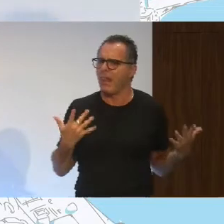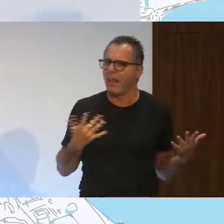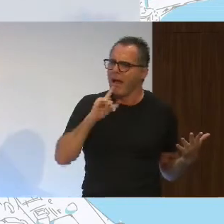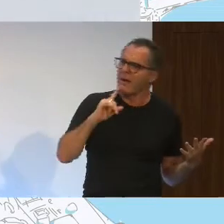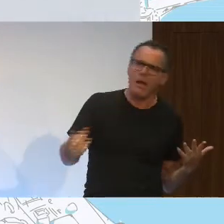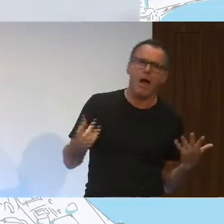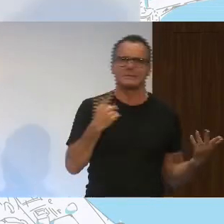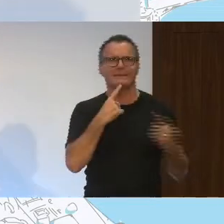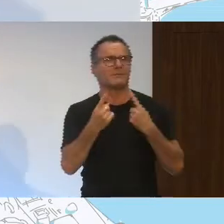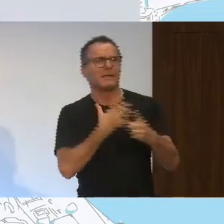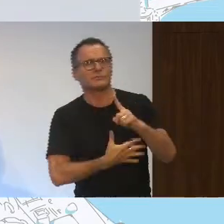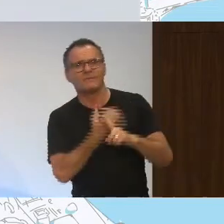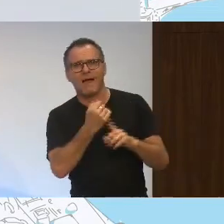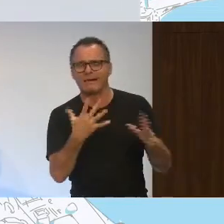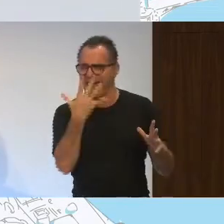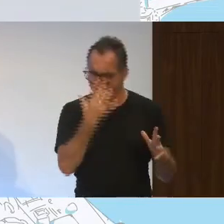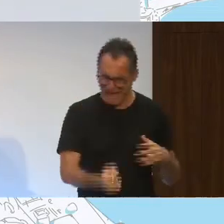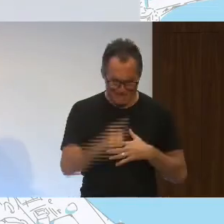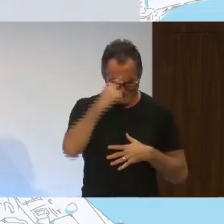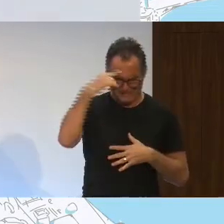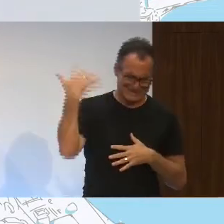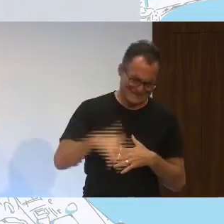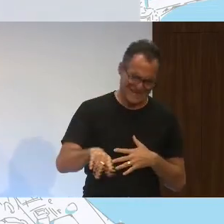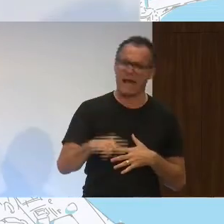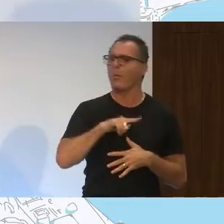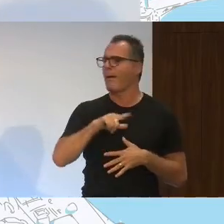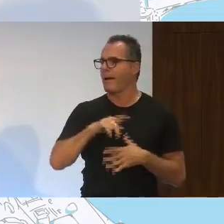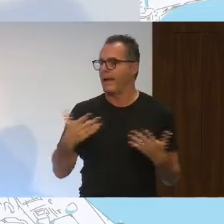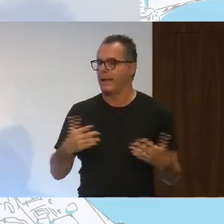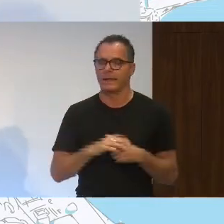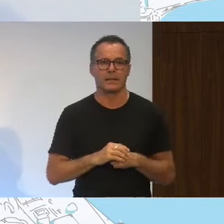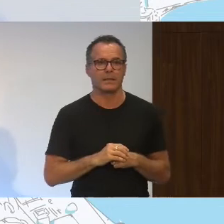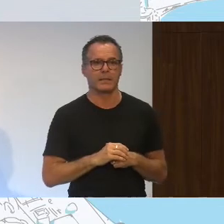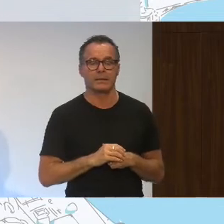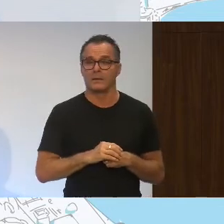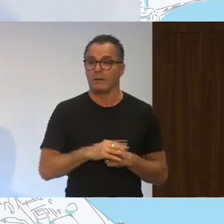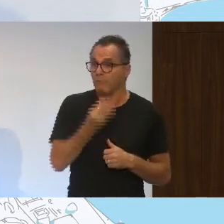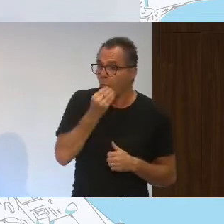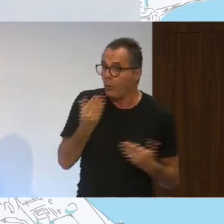We've got an migraine attack. What caused it? Was it that thing I ate